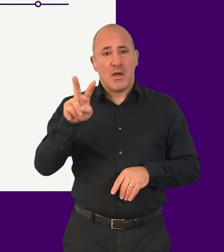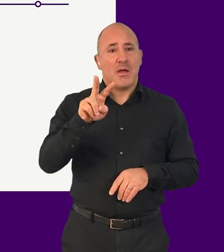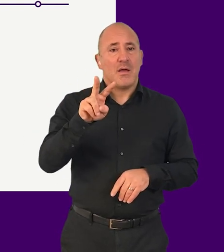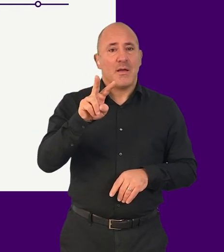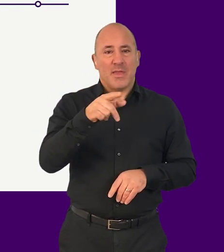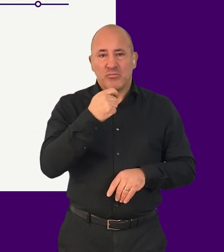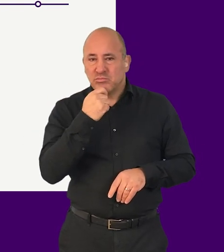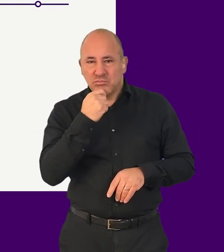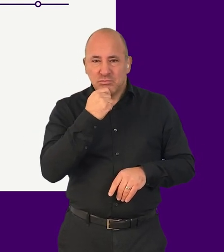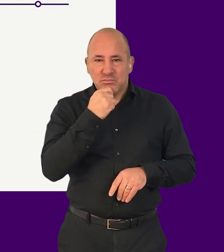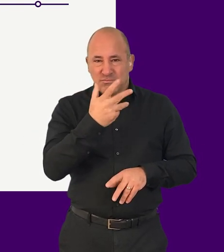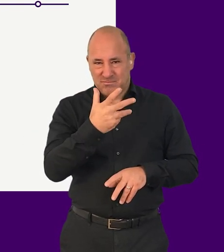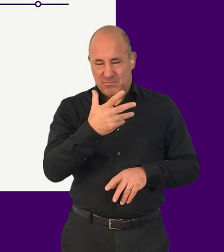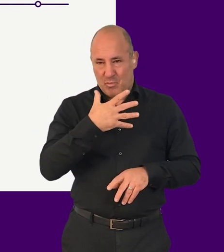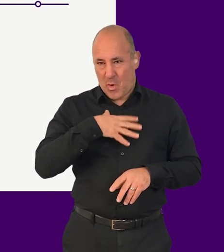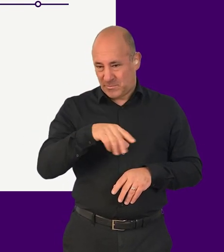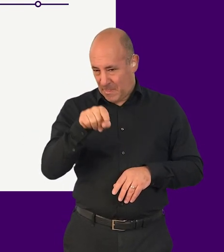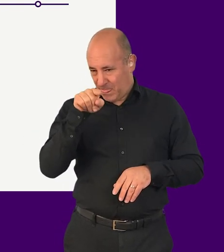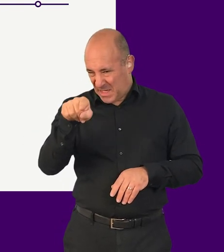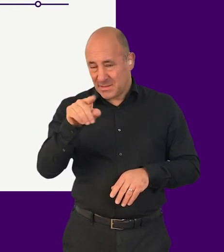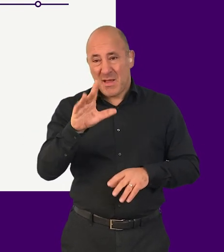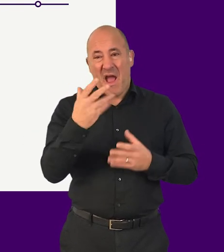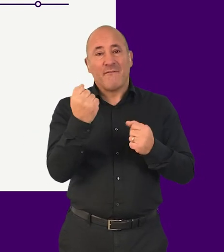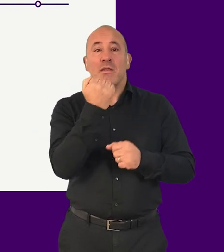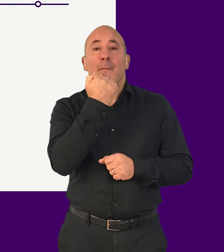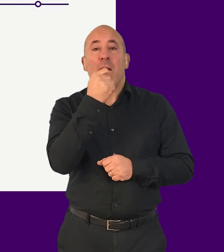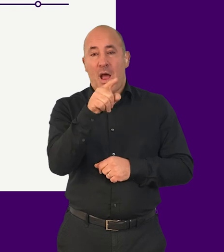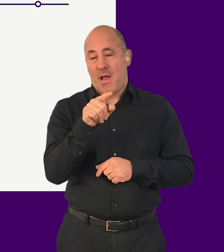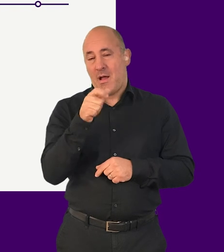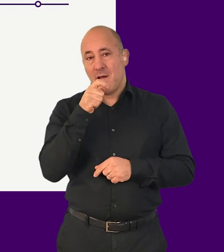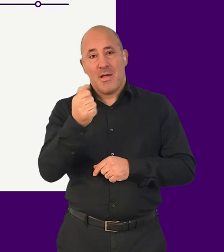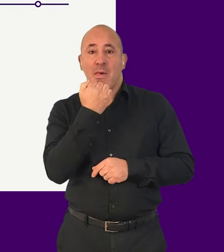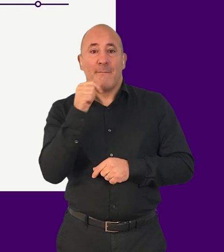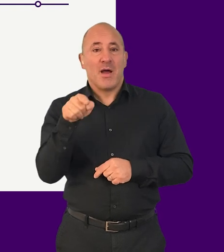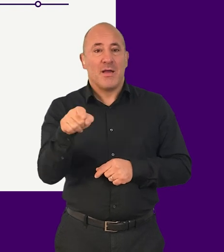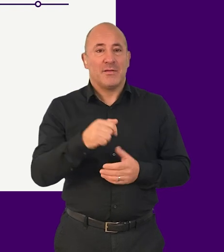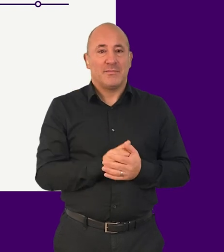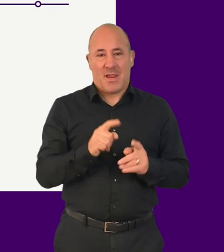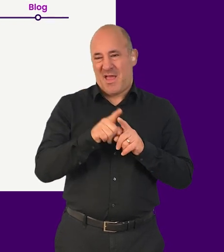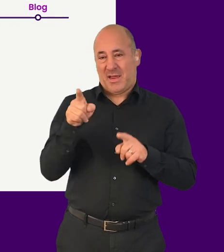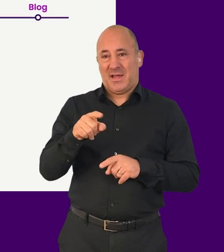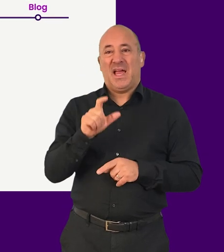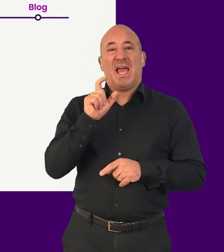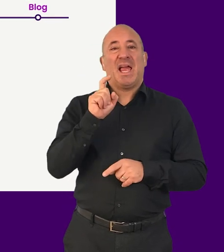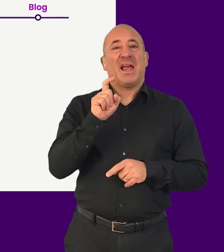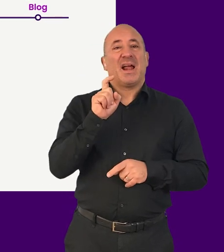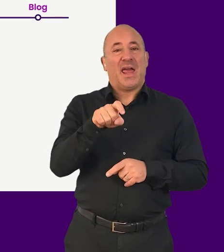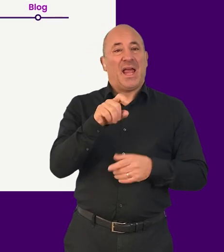You then select the link you want by saying the number. [User voice] click link